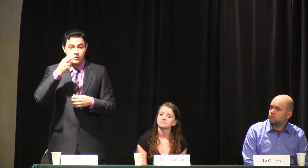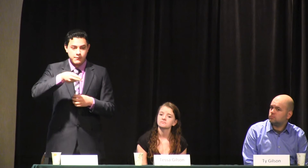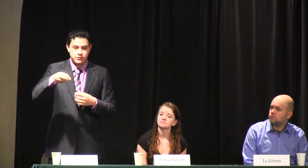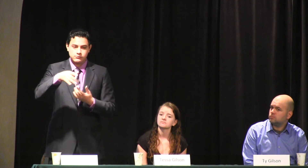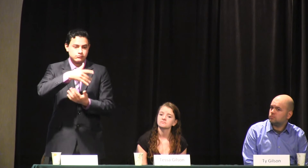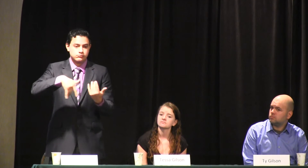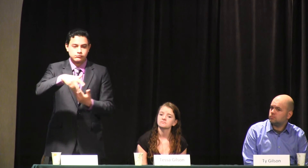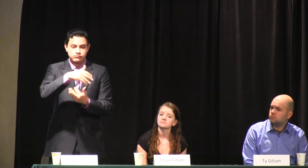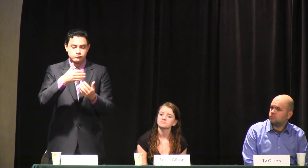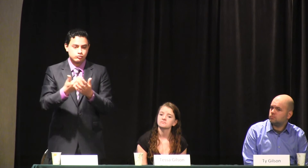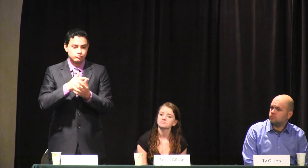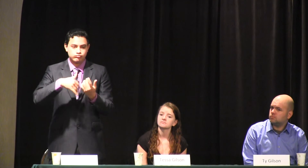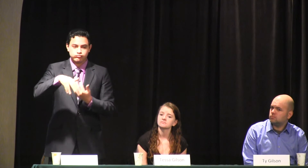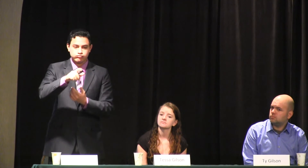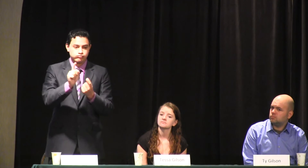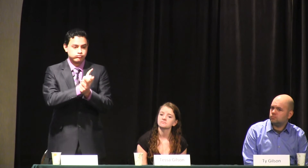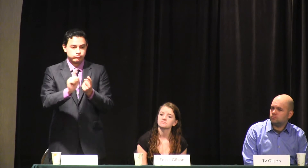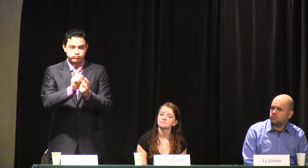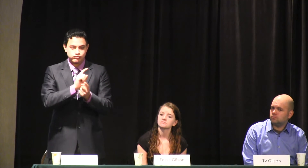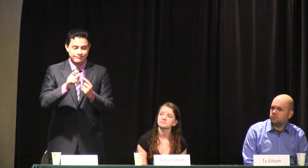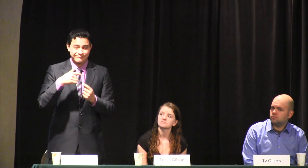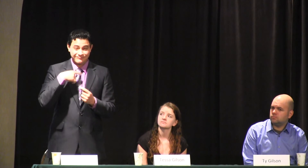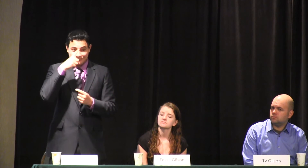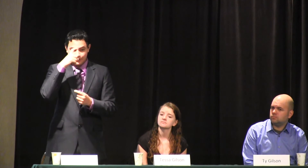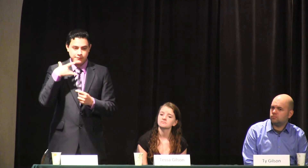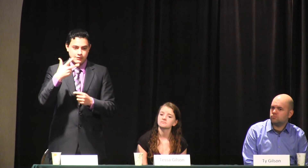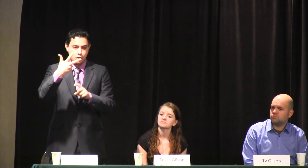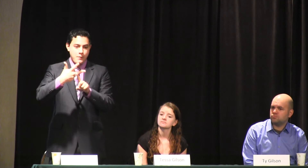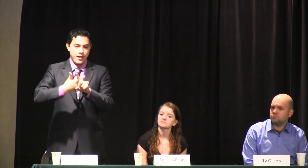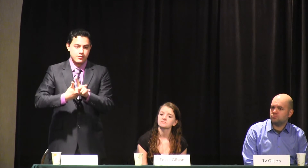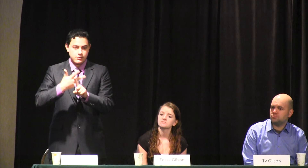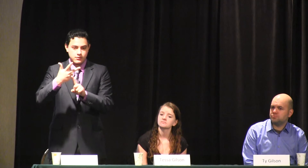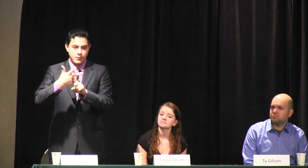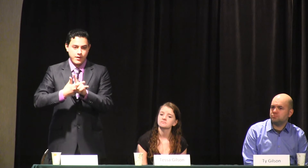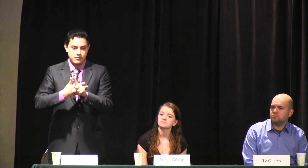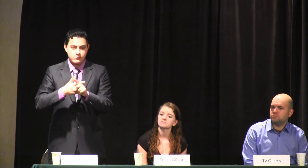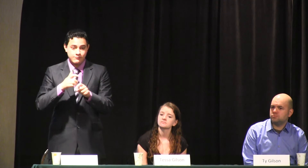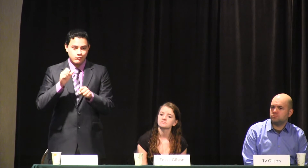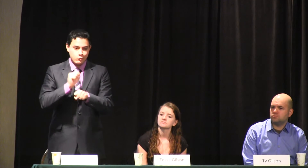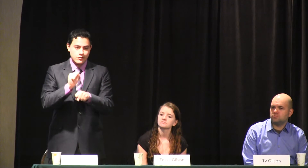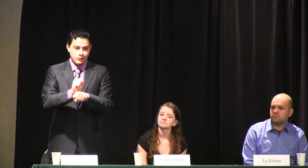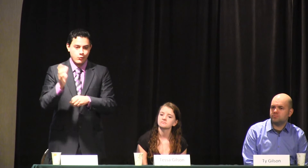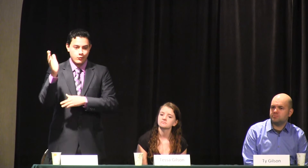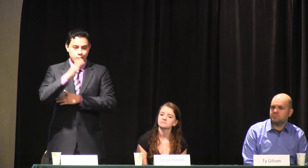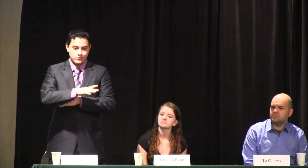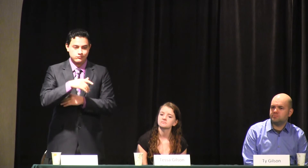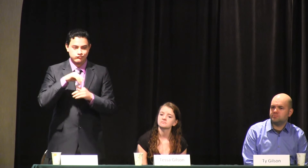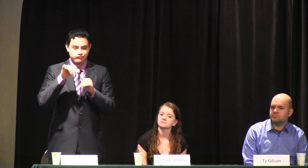And there was deaf and hearing and hard of hearing people all together on the crews that were working, and you do that in the summer for like three months,